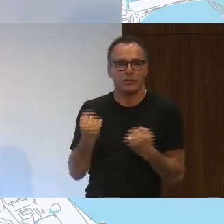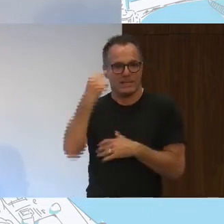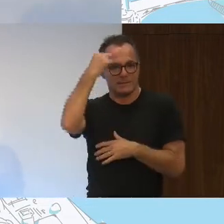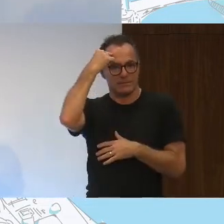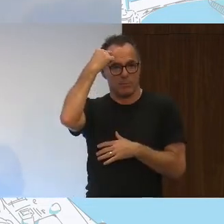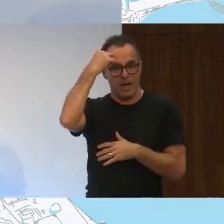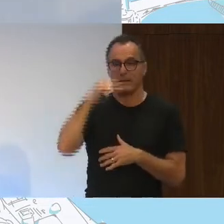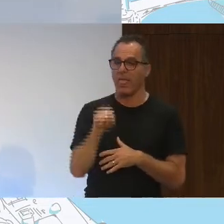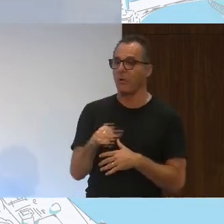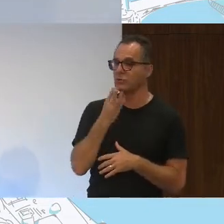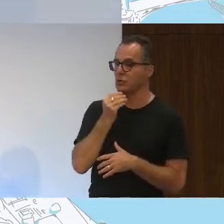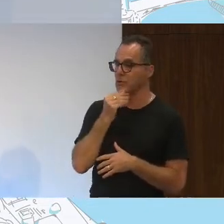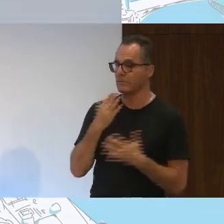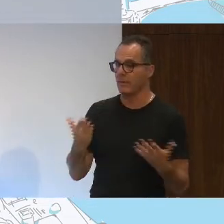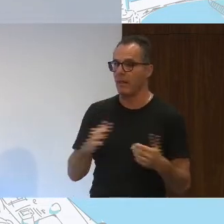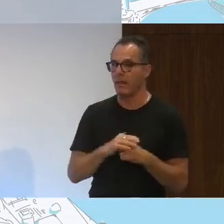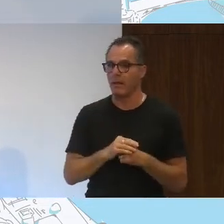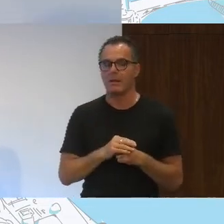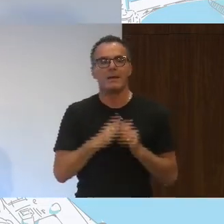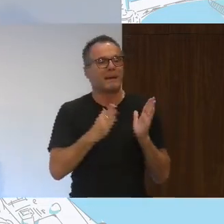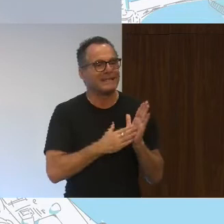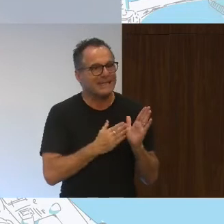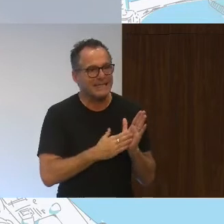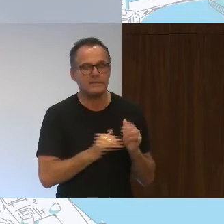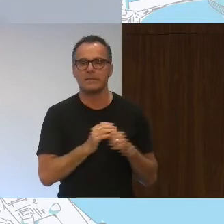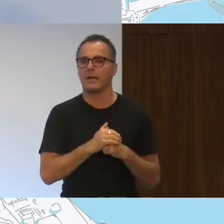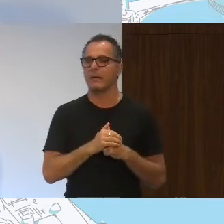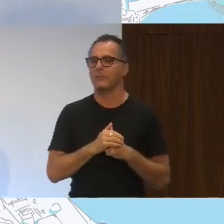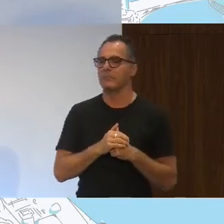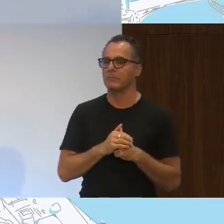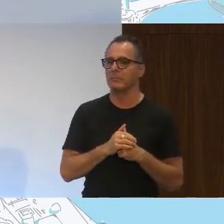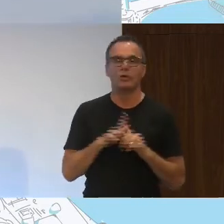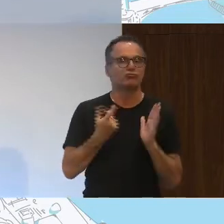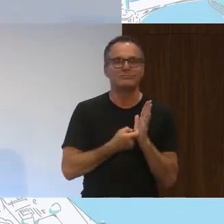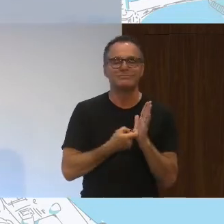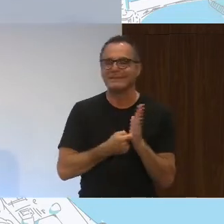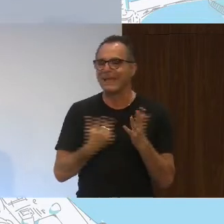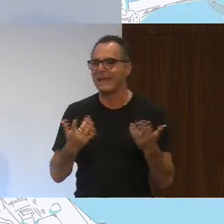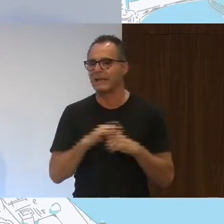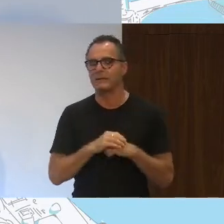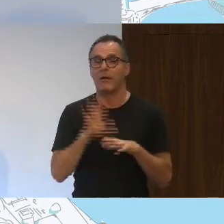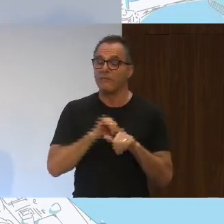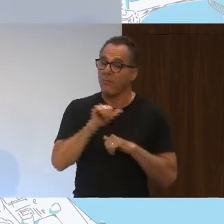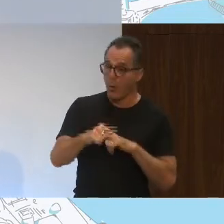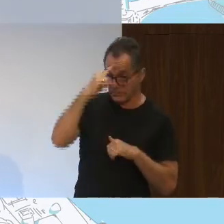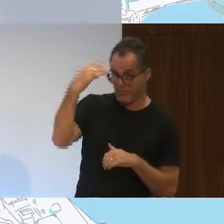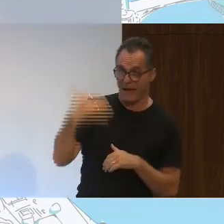So that's where I probably get on the magnesium riboflavin route. If postdrome is a big problem